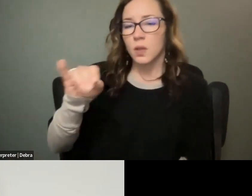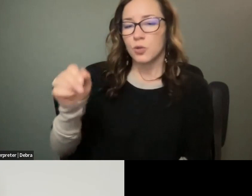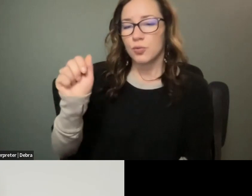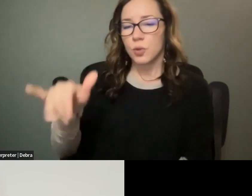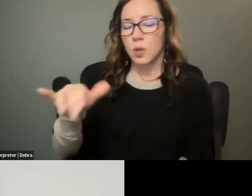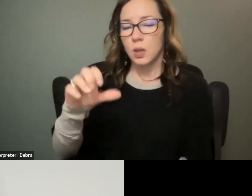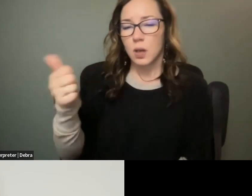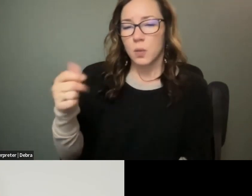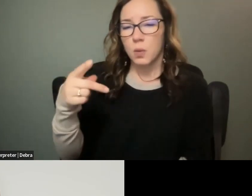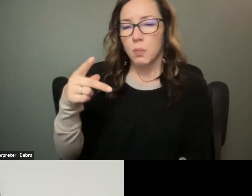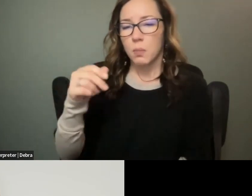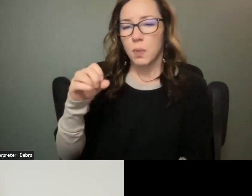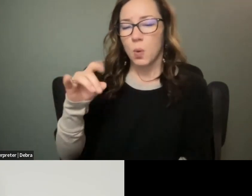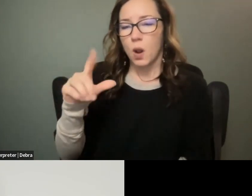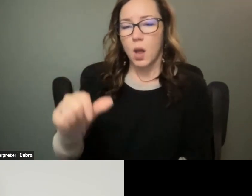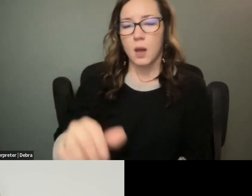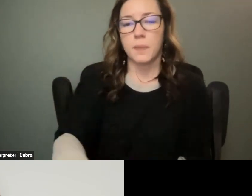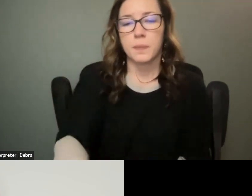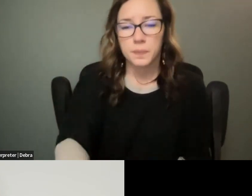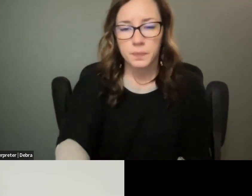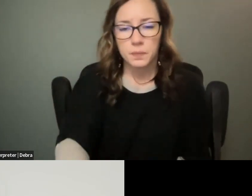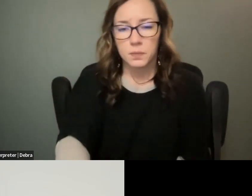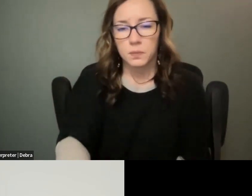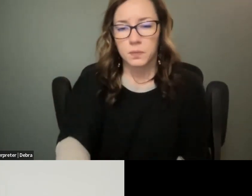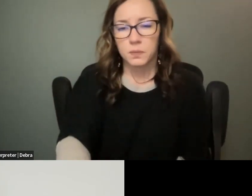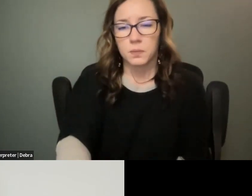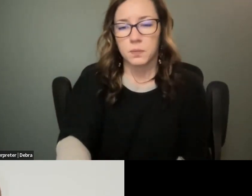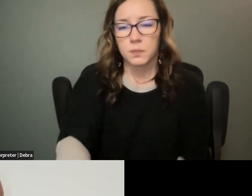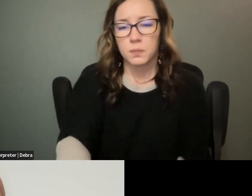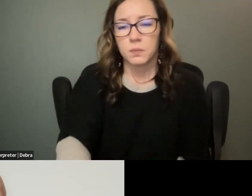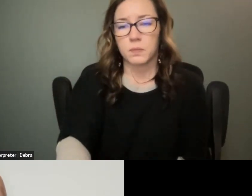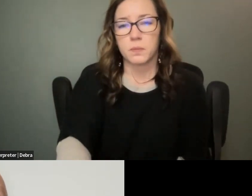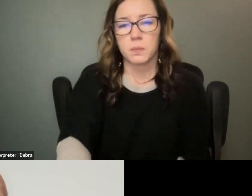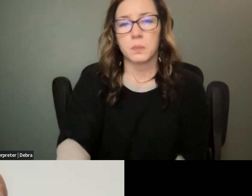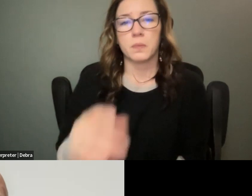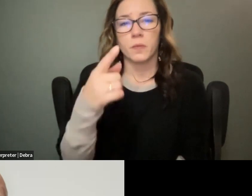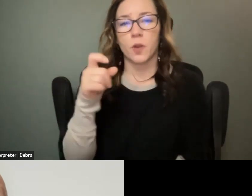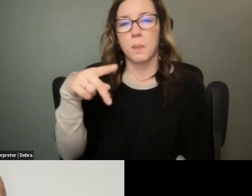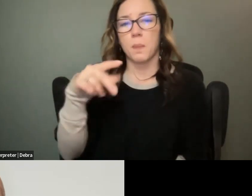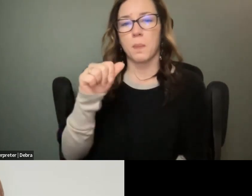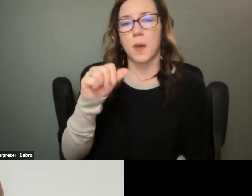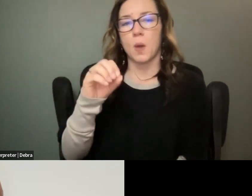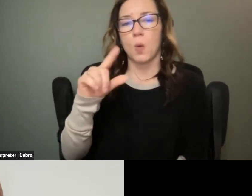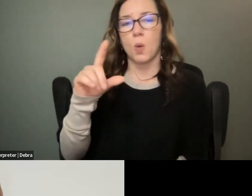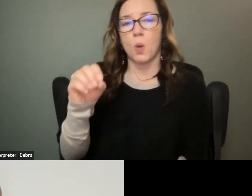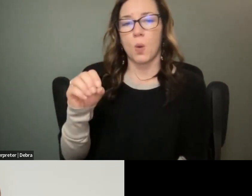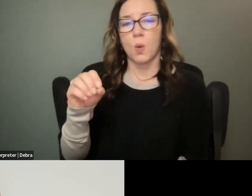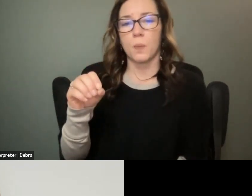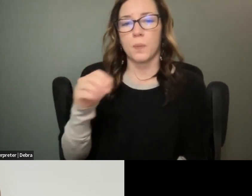Paulo mcarini the question is if